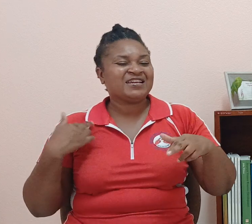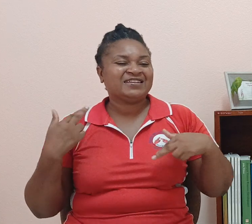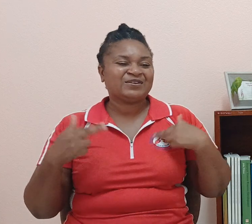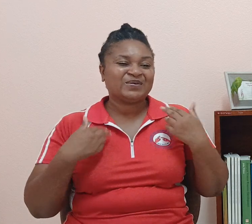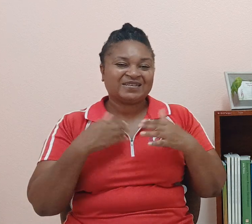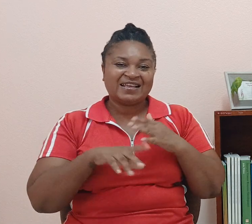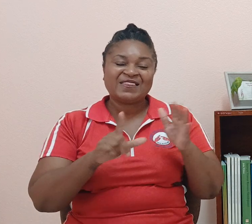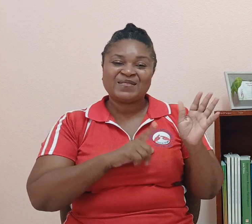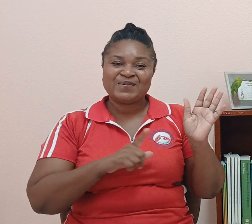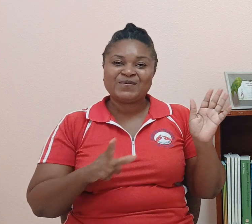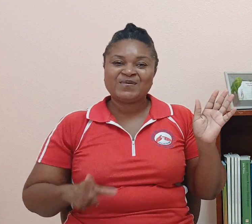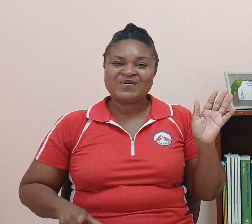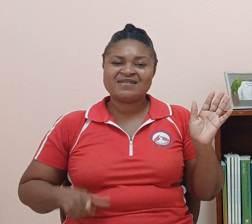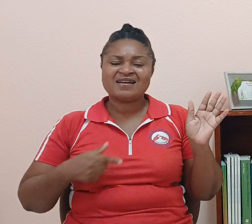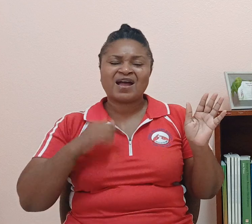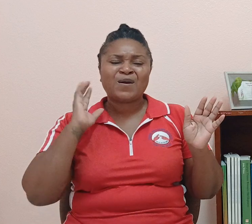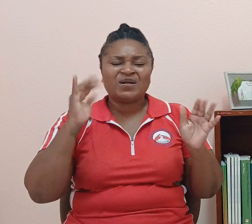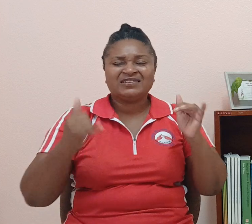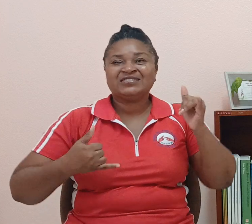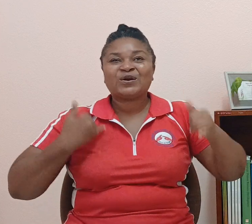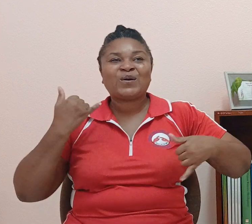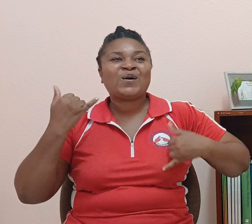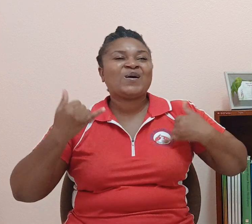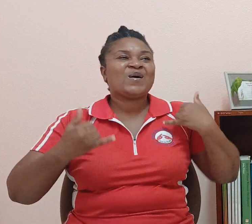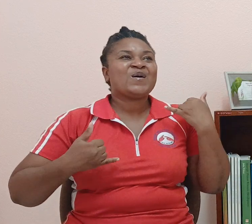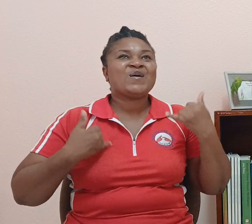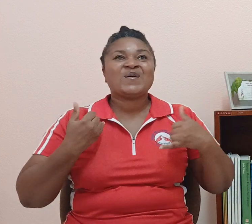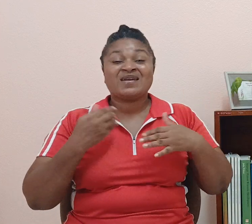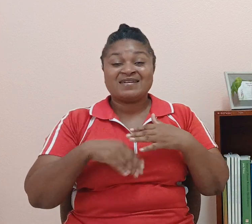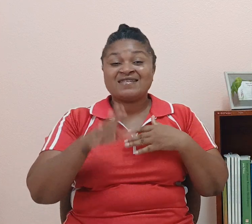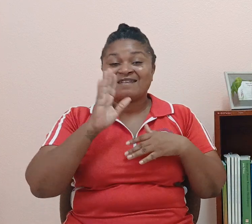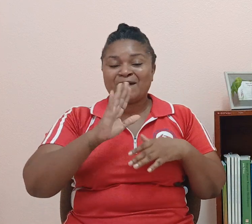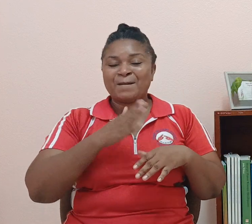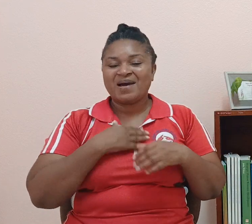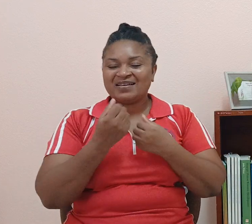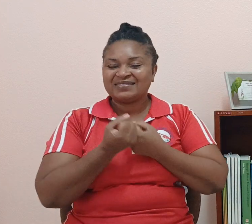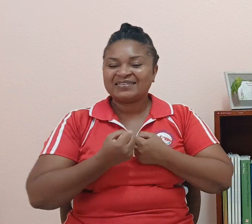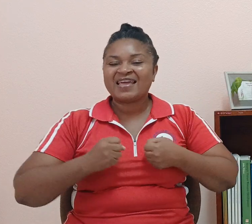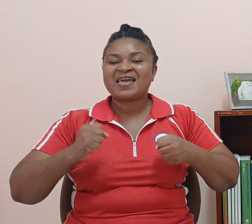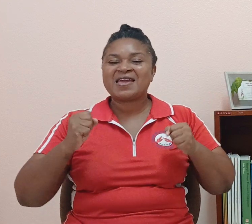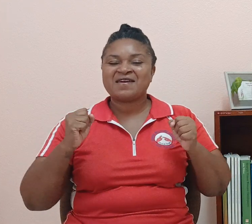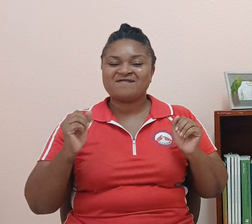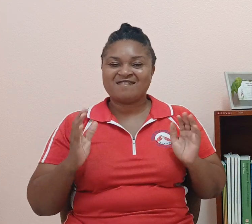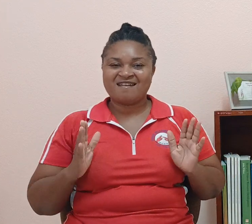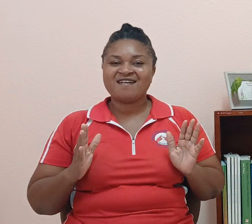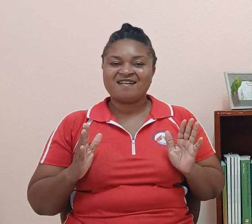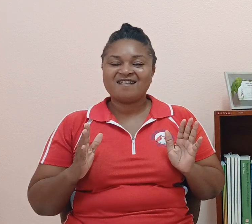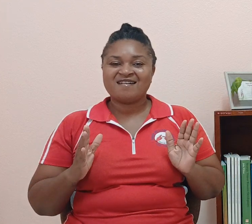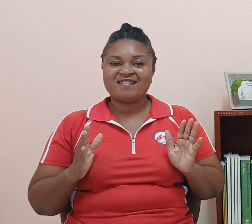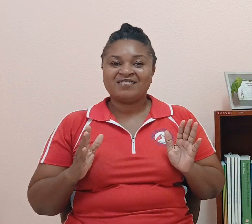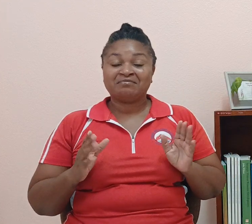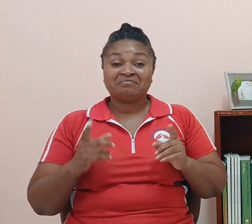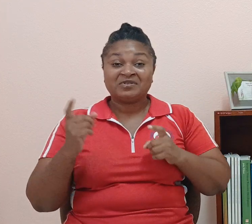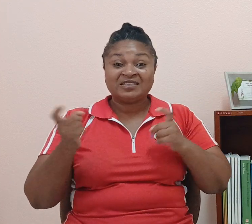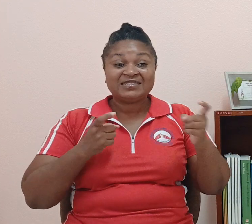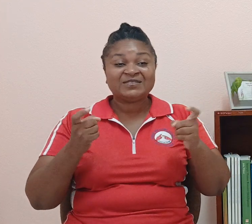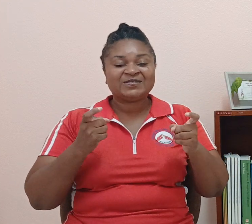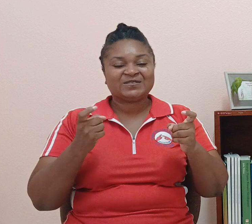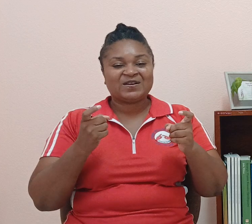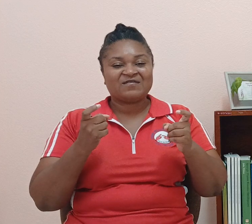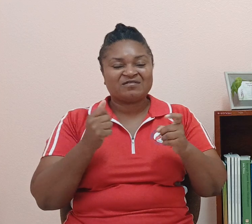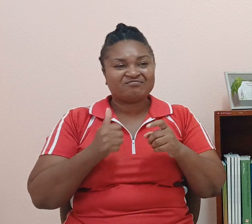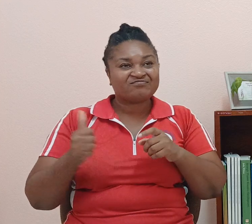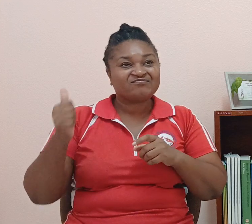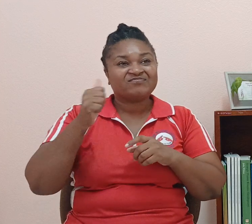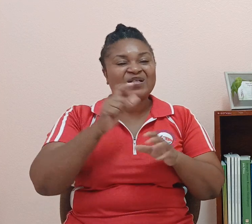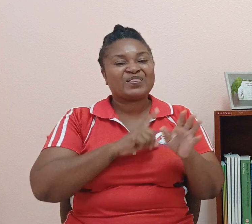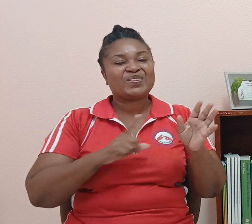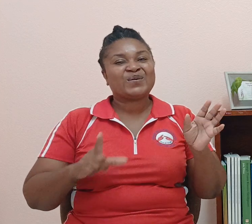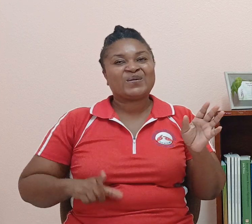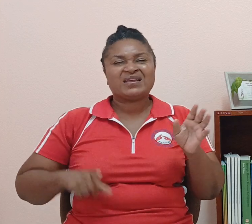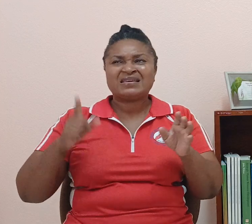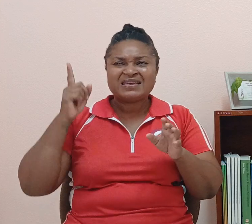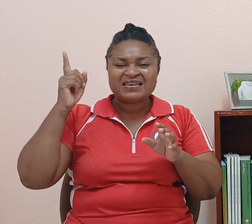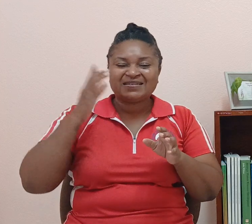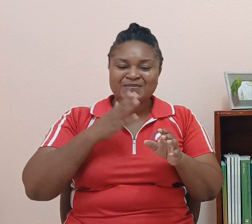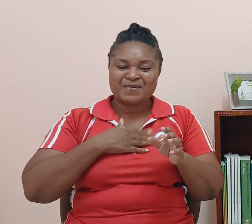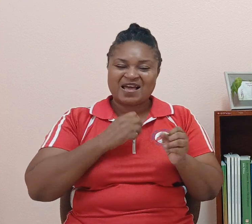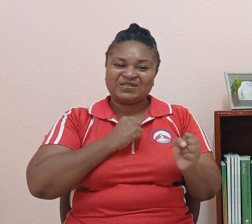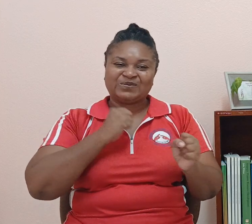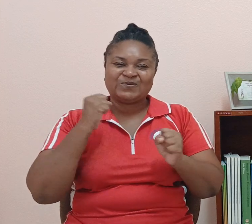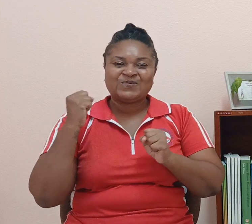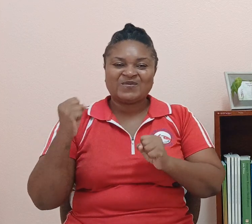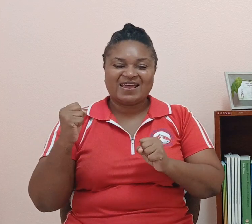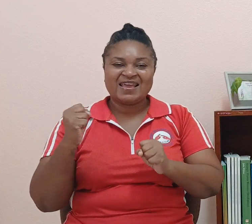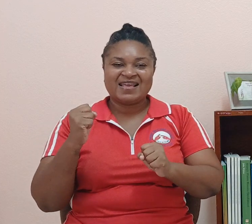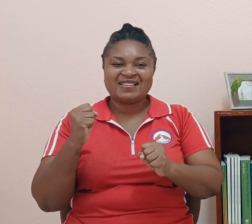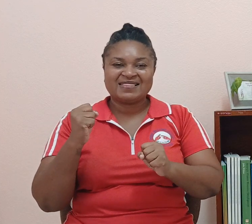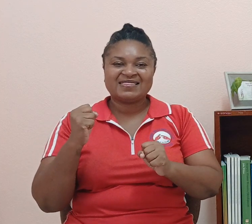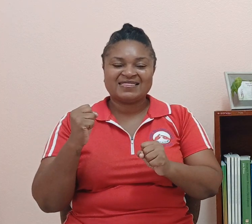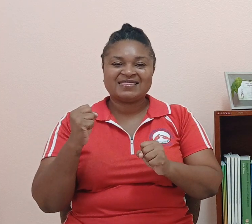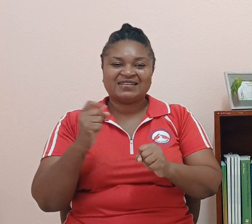I will be joyful in God my Savior. The Sovereign Lord is my strength…